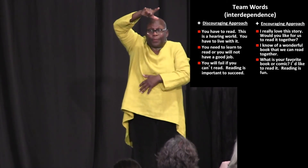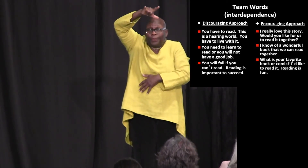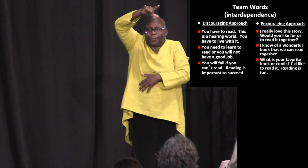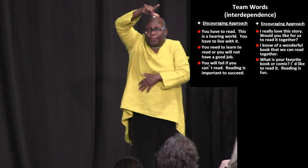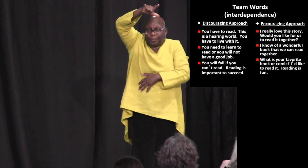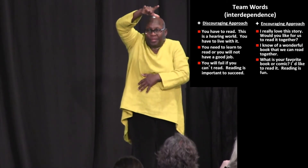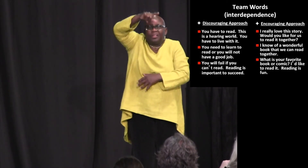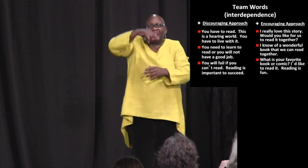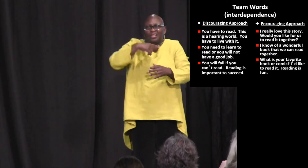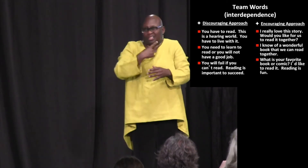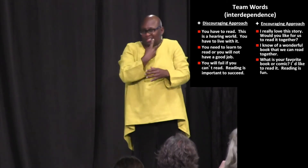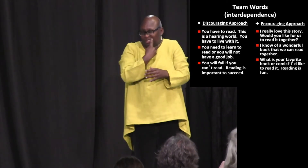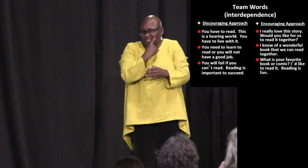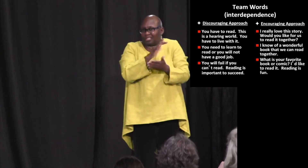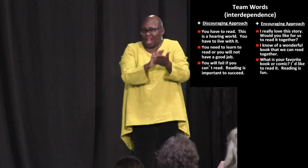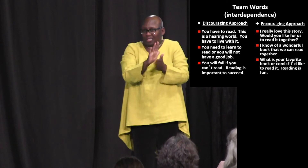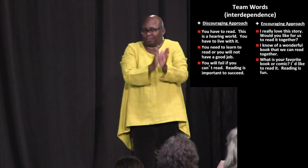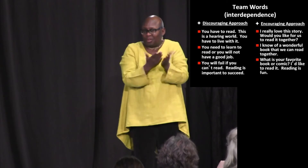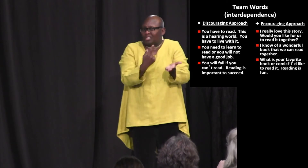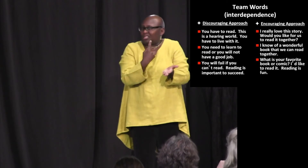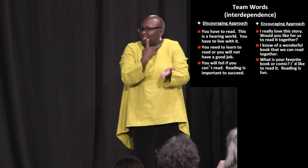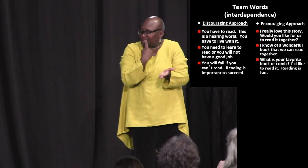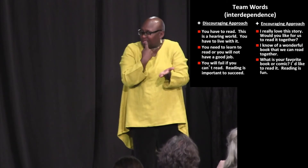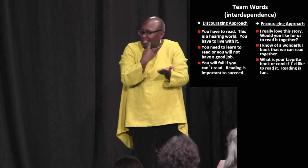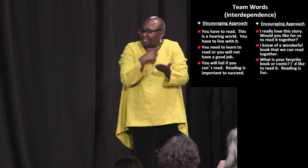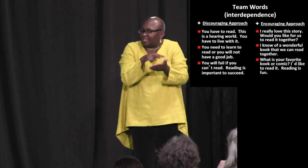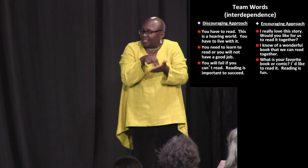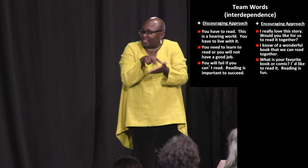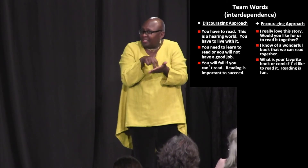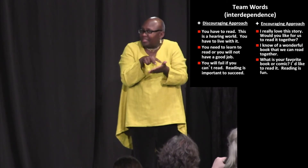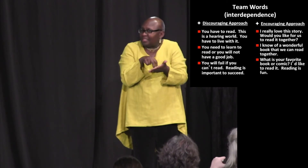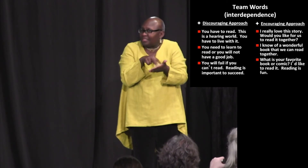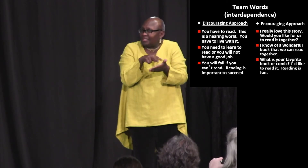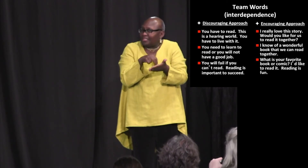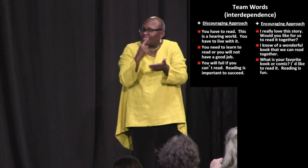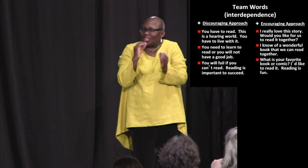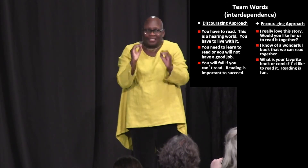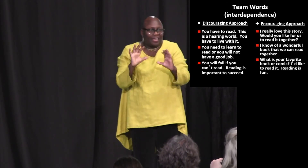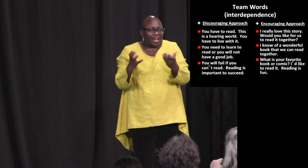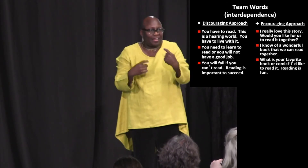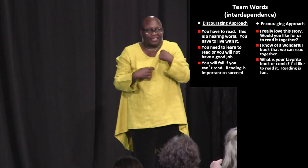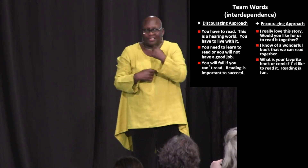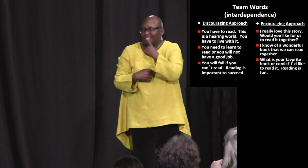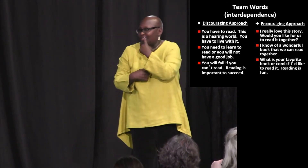You can see from my face how I feel about that and then a magazine